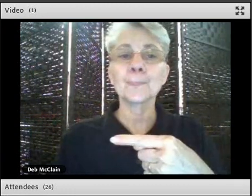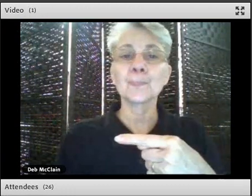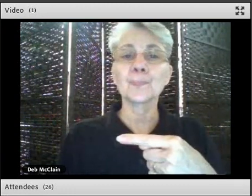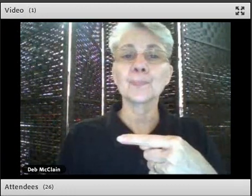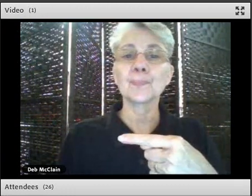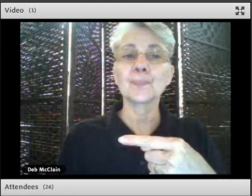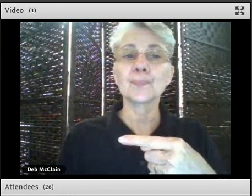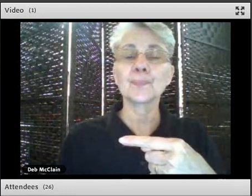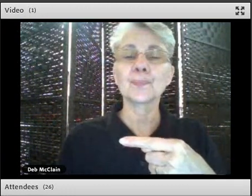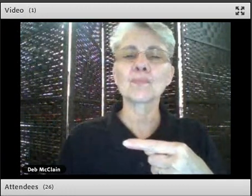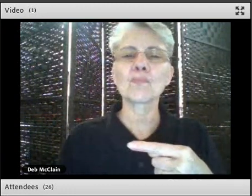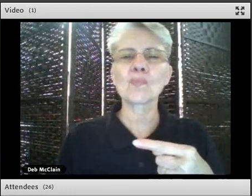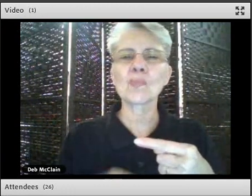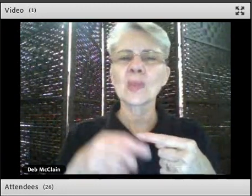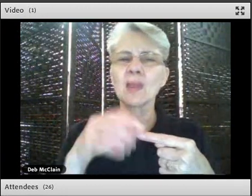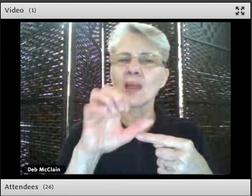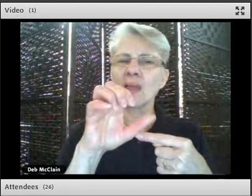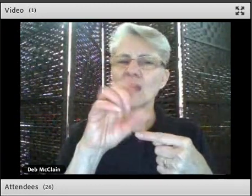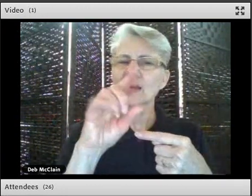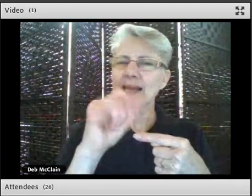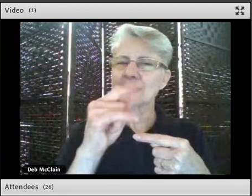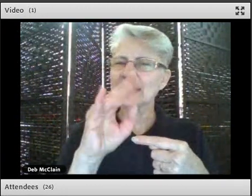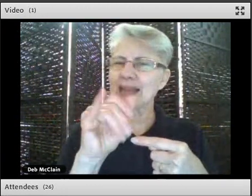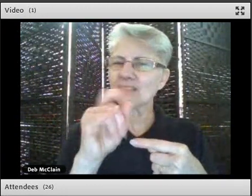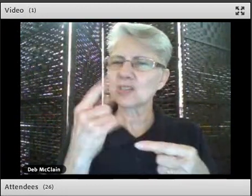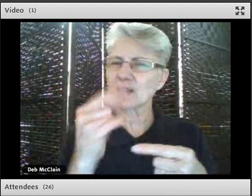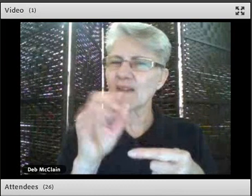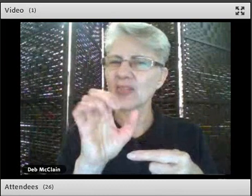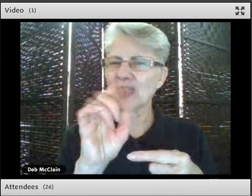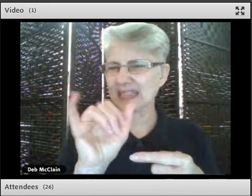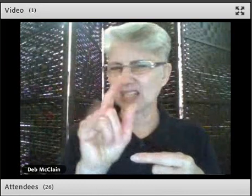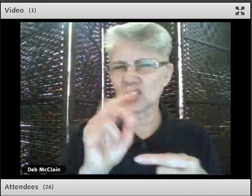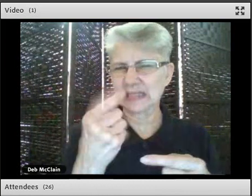from what we did with AACR2, as well.